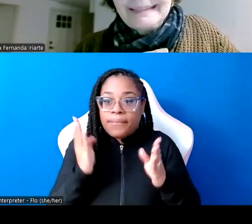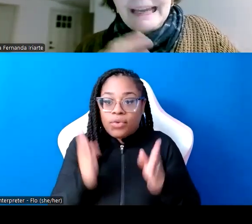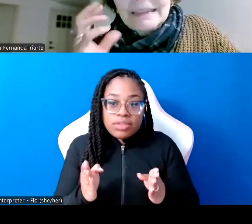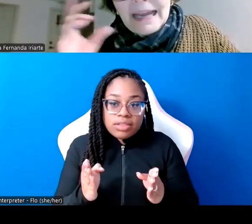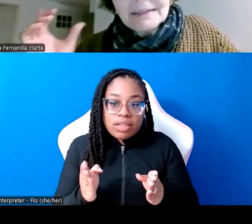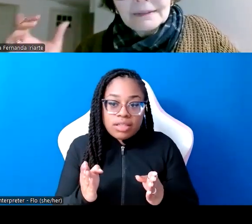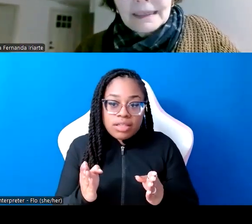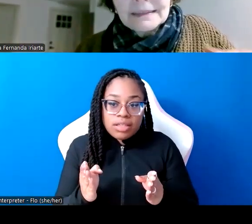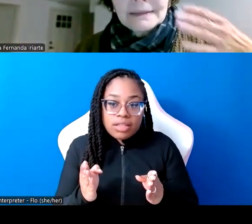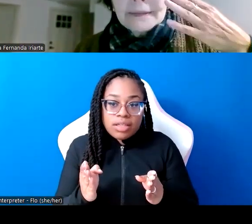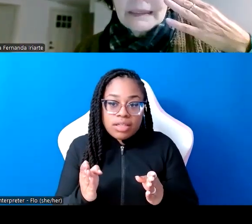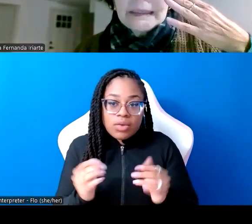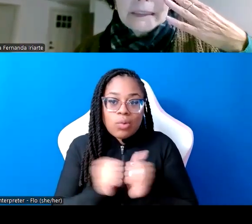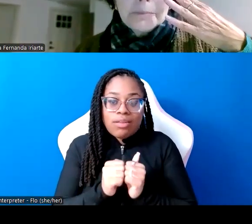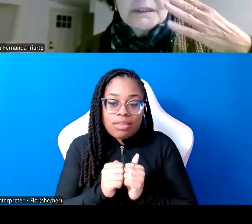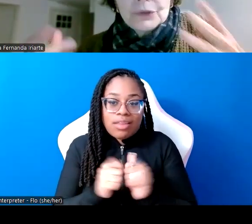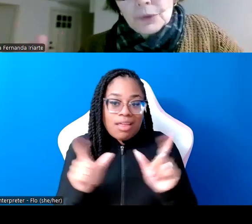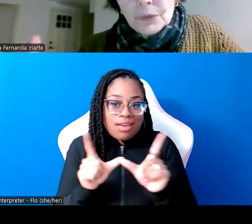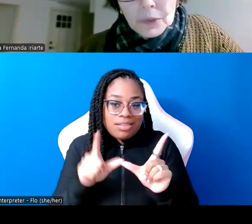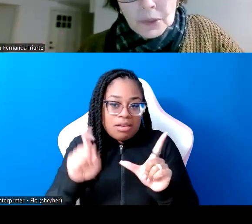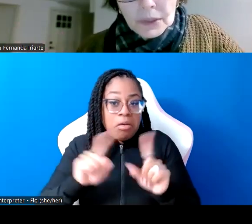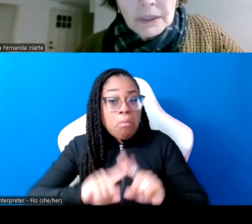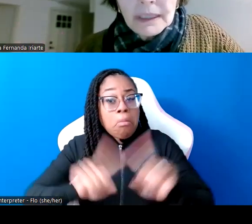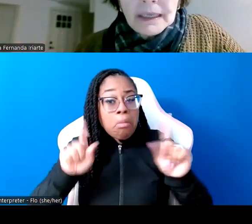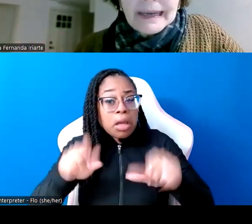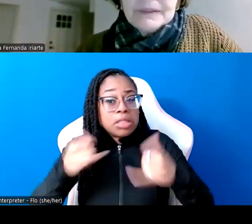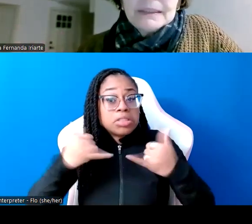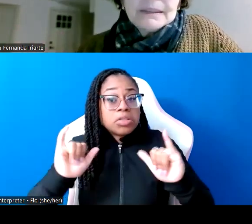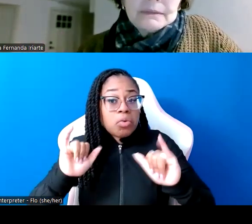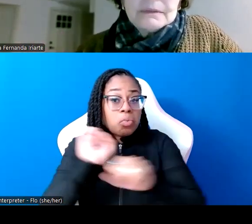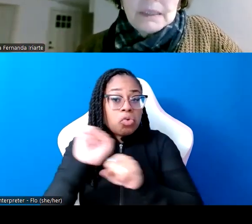that has the license that I need, but can do the work. I've seen it.